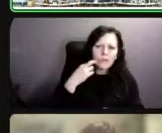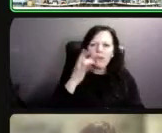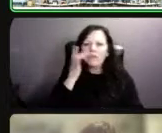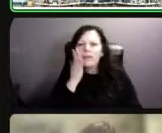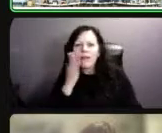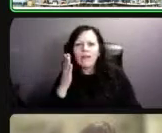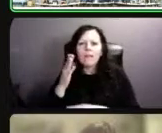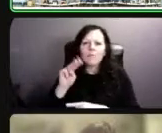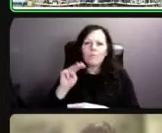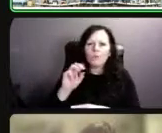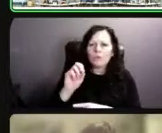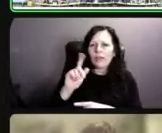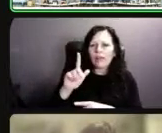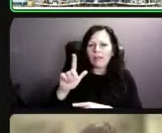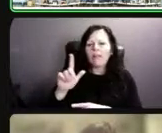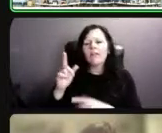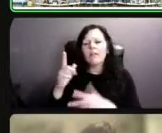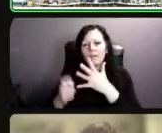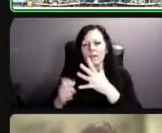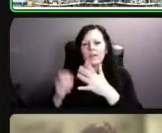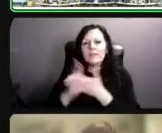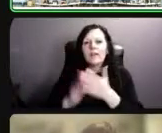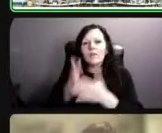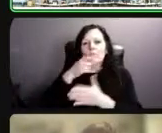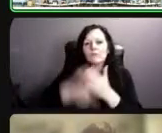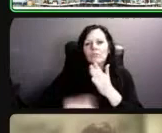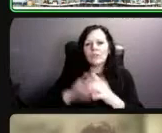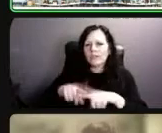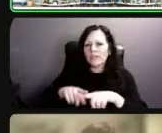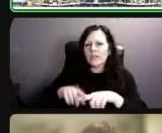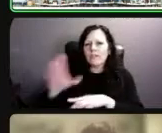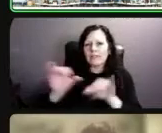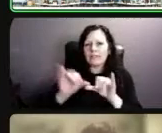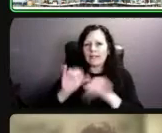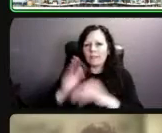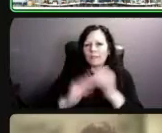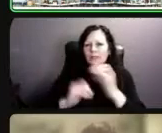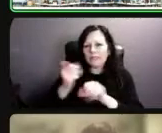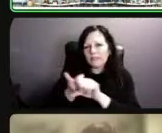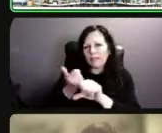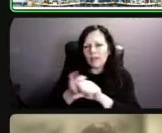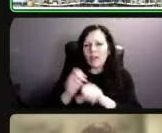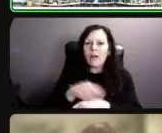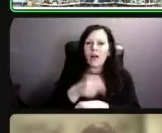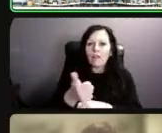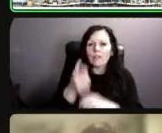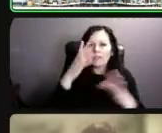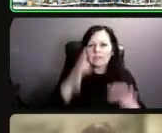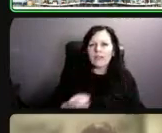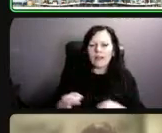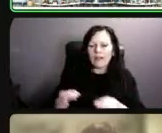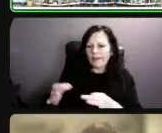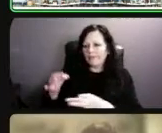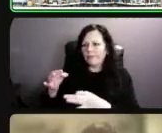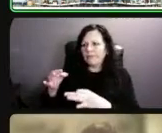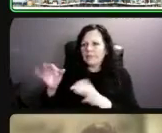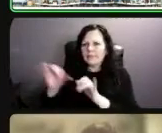BUSINESS. SO TAKE LIKE A RETAIL OR A